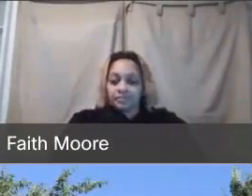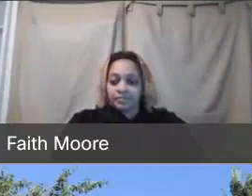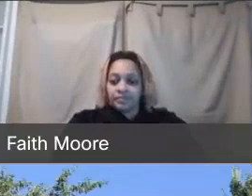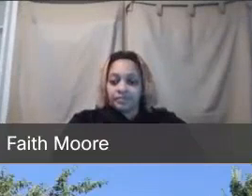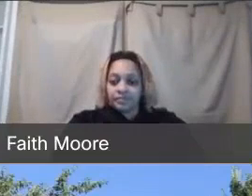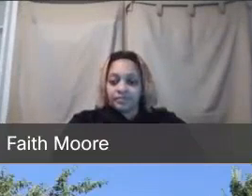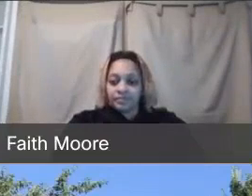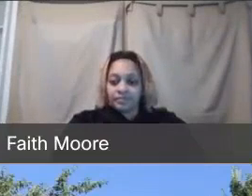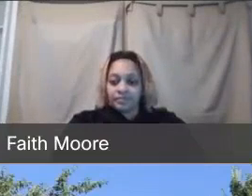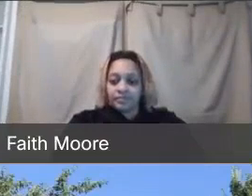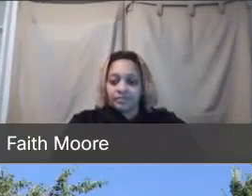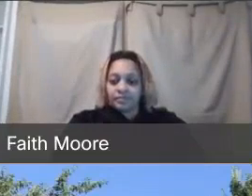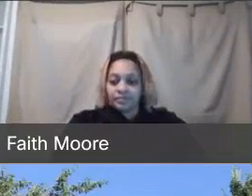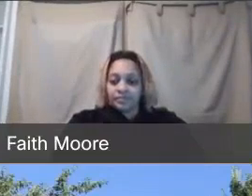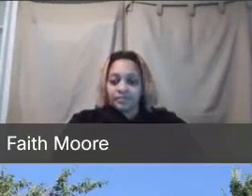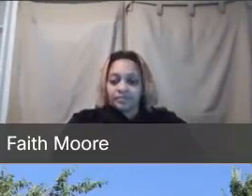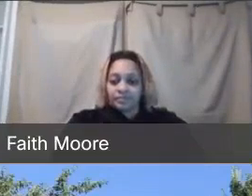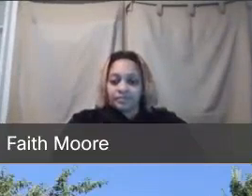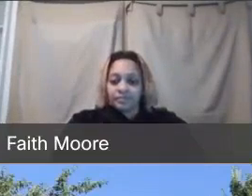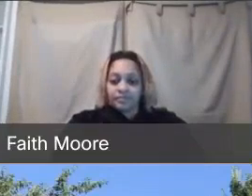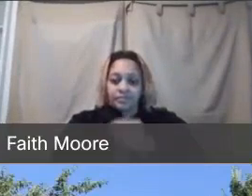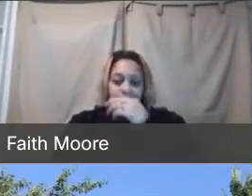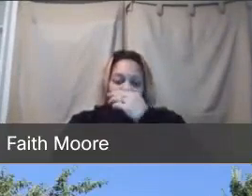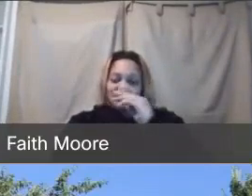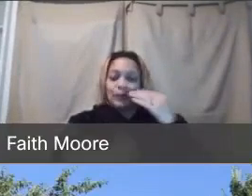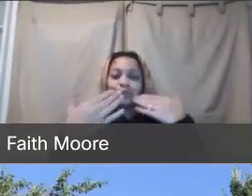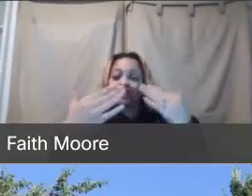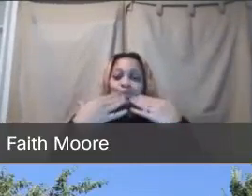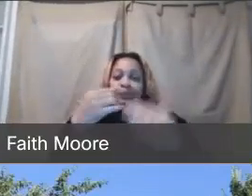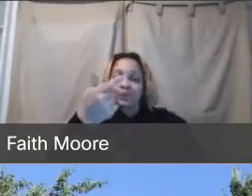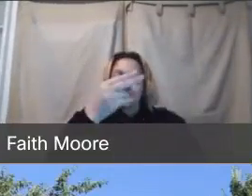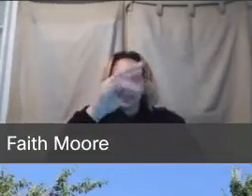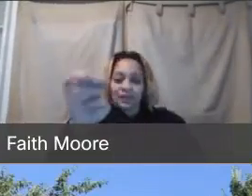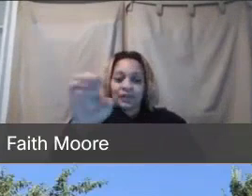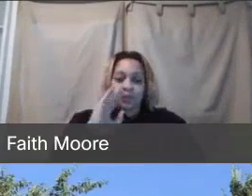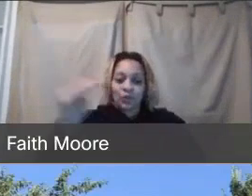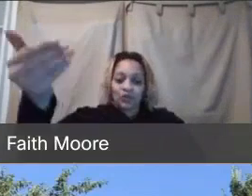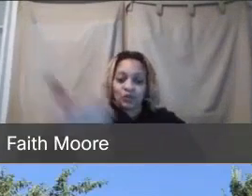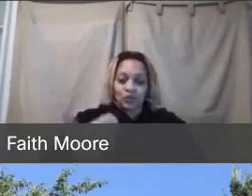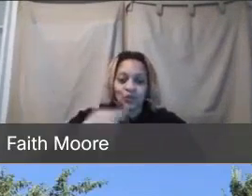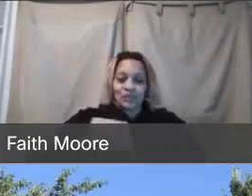Thank you George, and I'm going to introduce our wonderful project team.